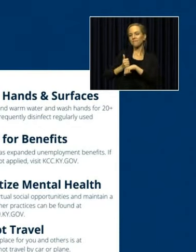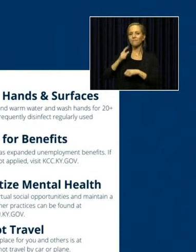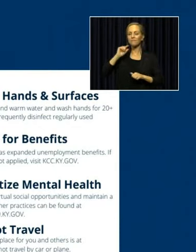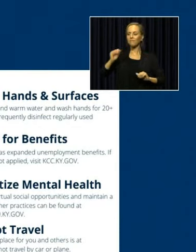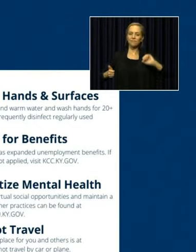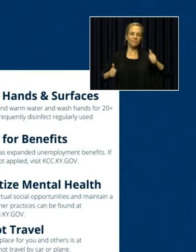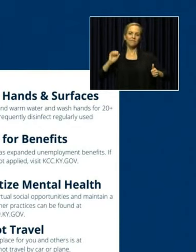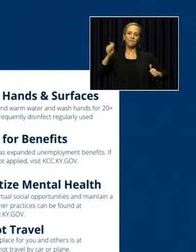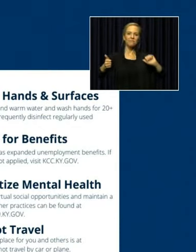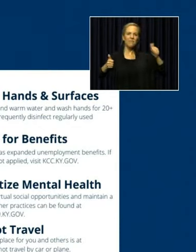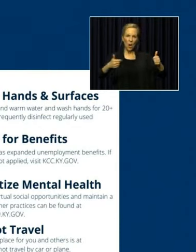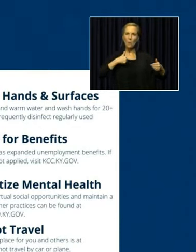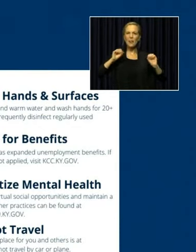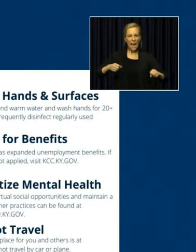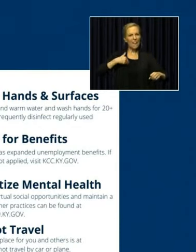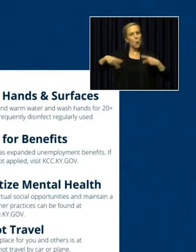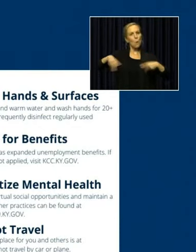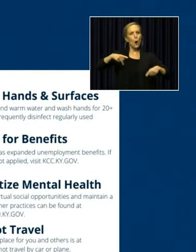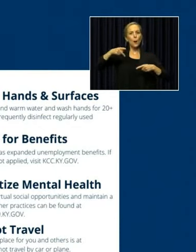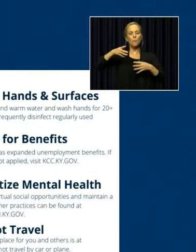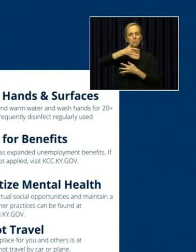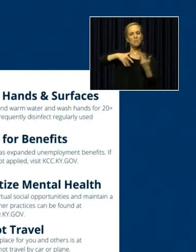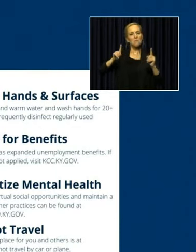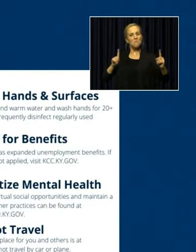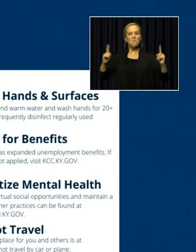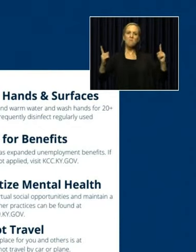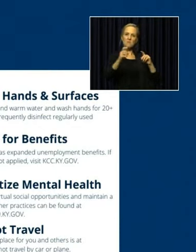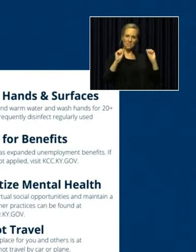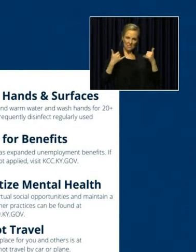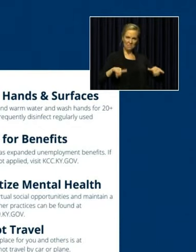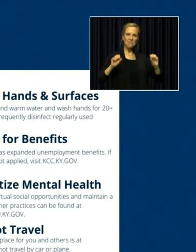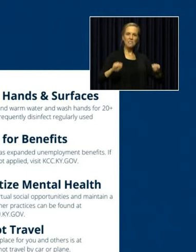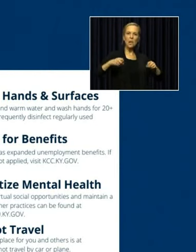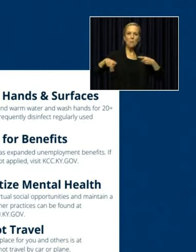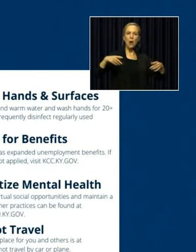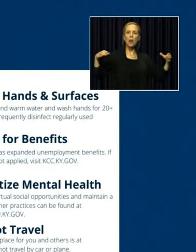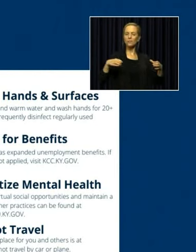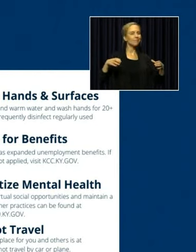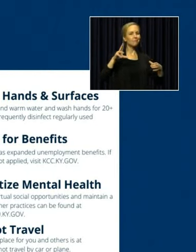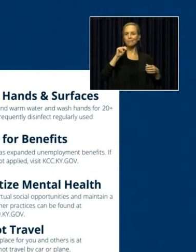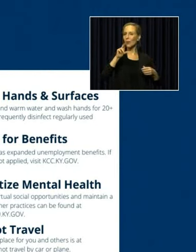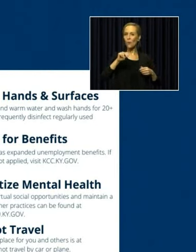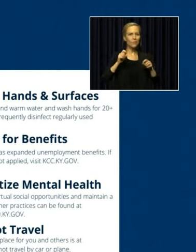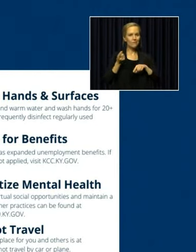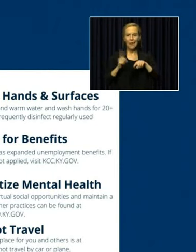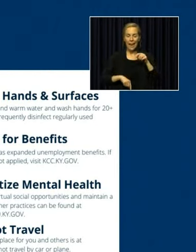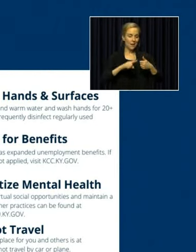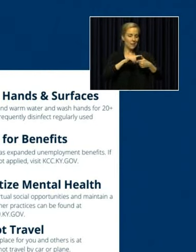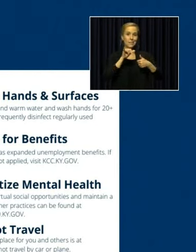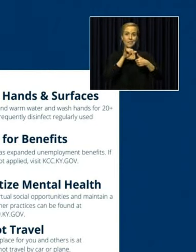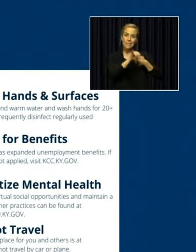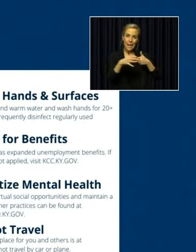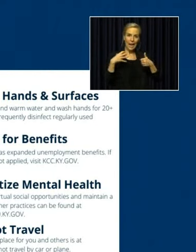HEALTH CARE CAPACITY. IF YOU ARE STICK BUT BUT COULD HAVE NOT OTHERWISE SOUGHT CARE,